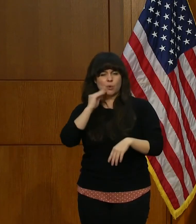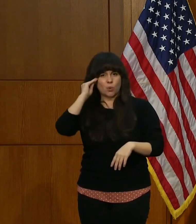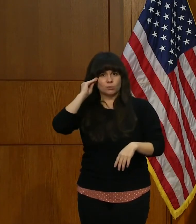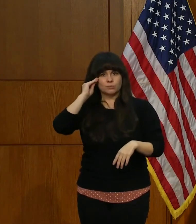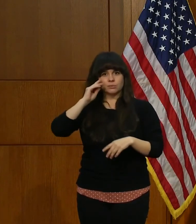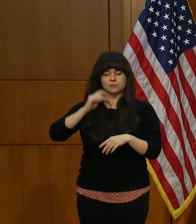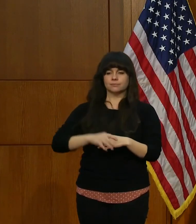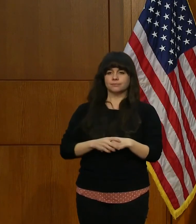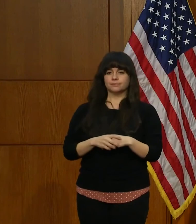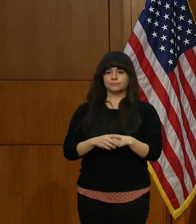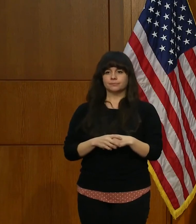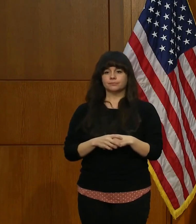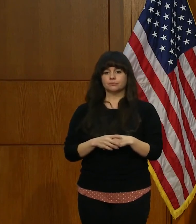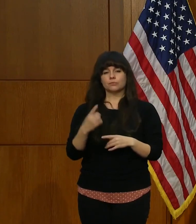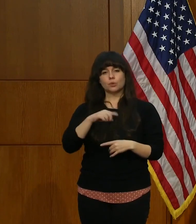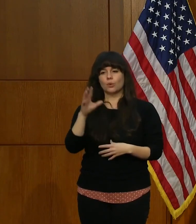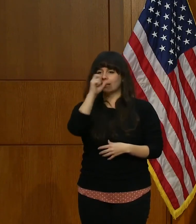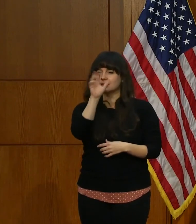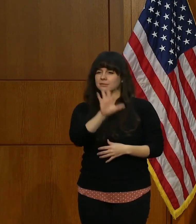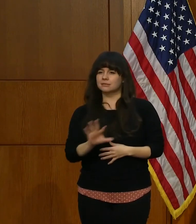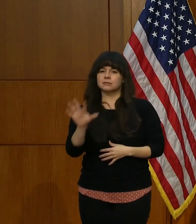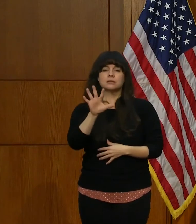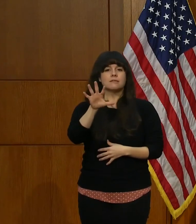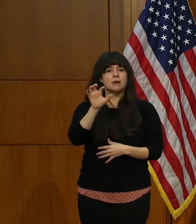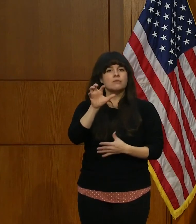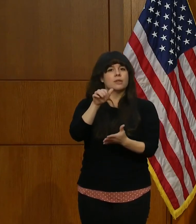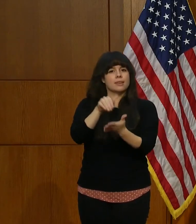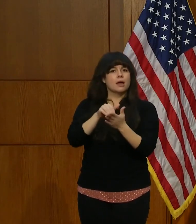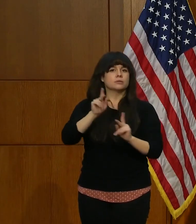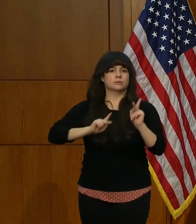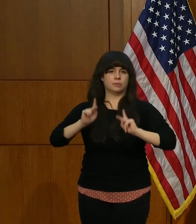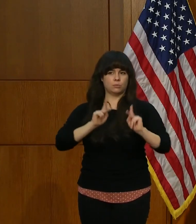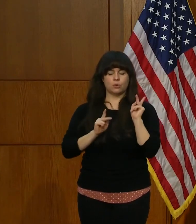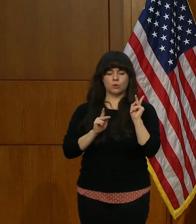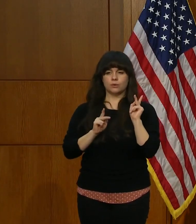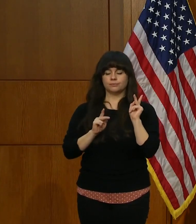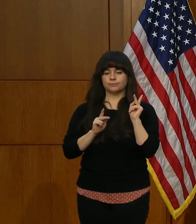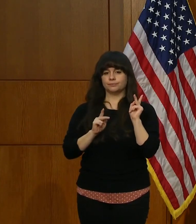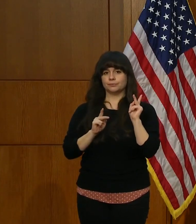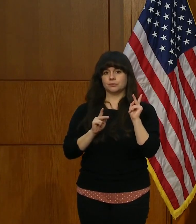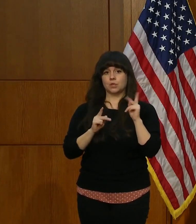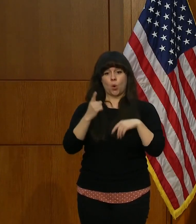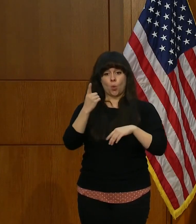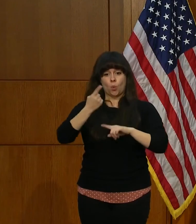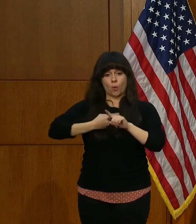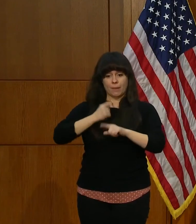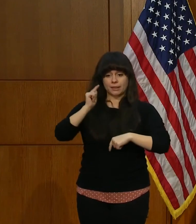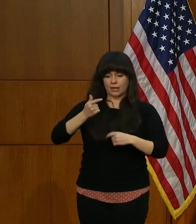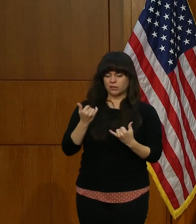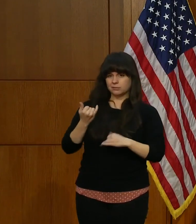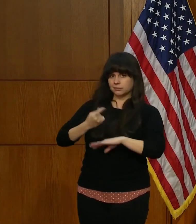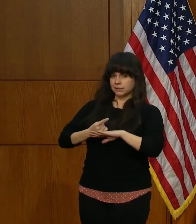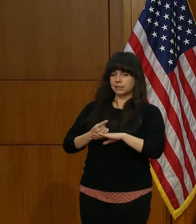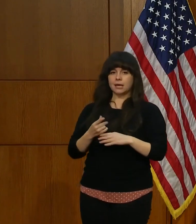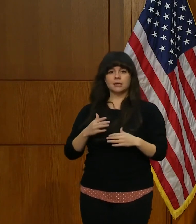CARE. WE ESTIMATED THAT TO BE